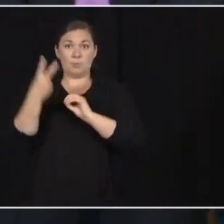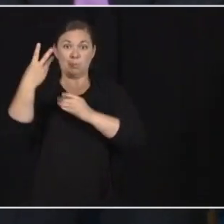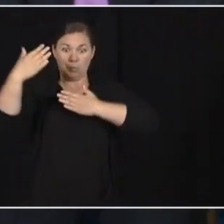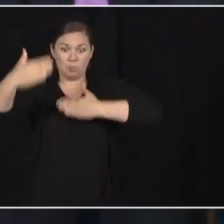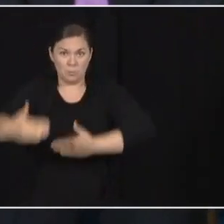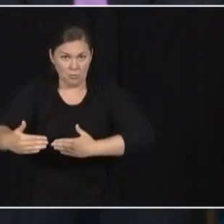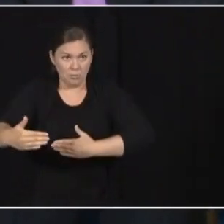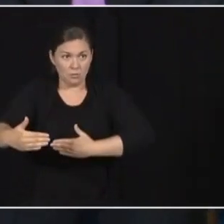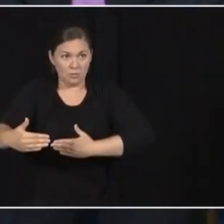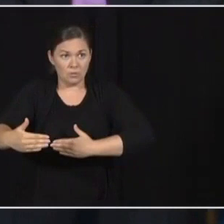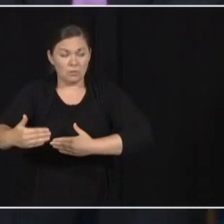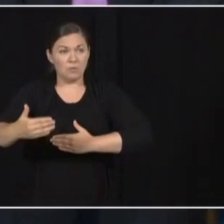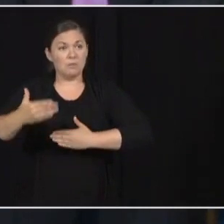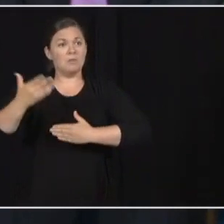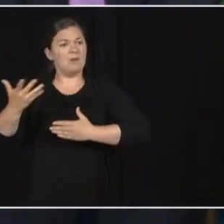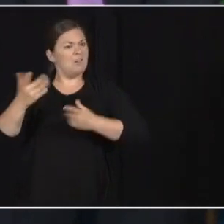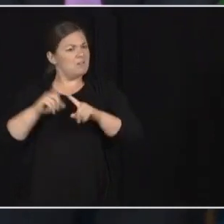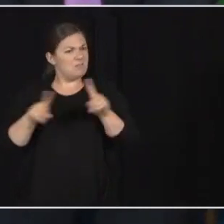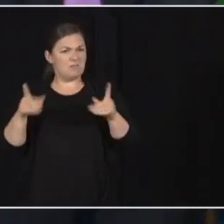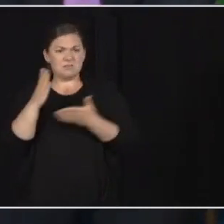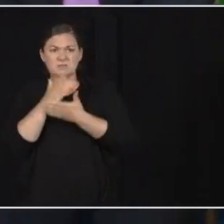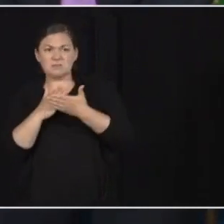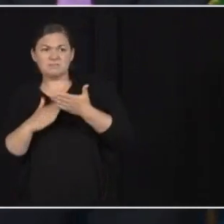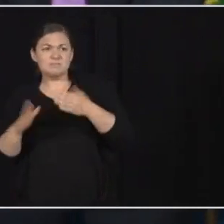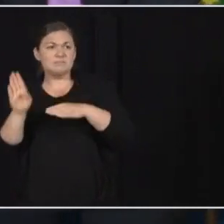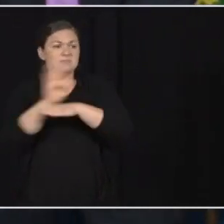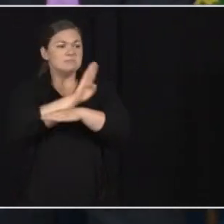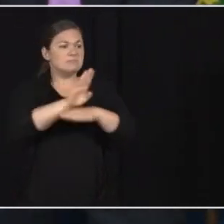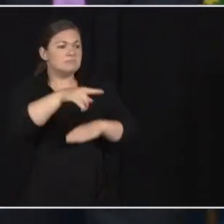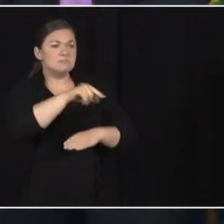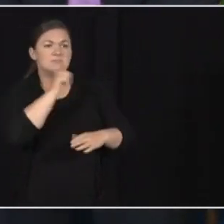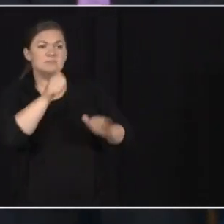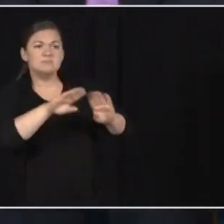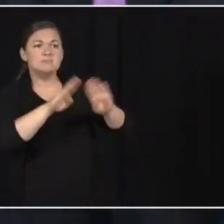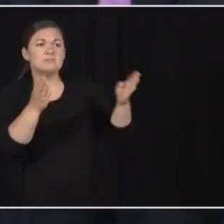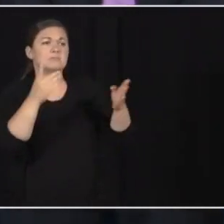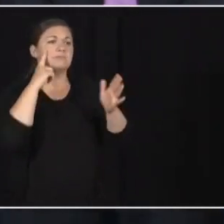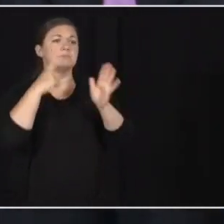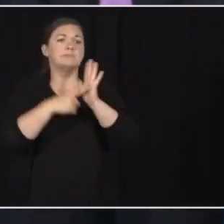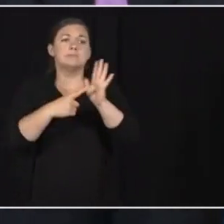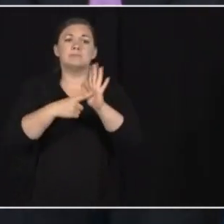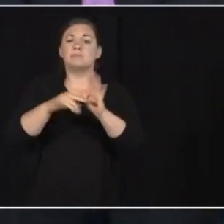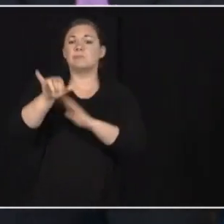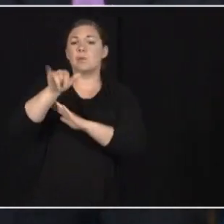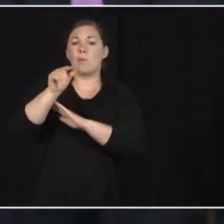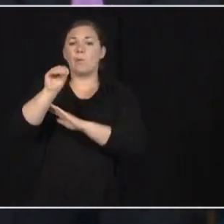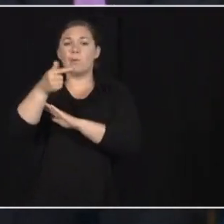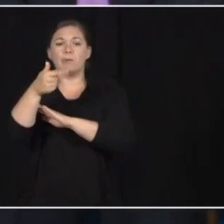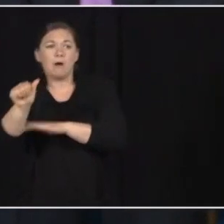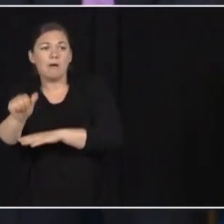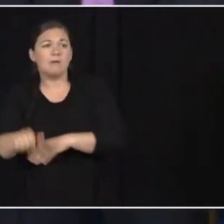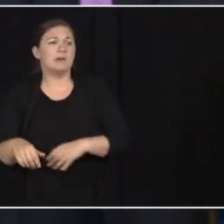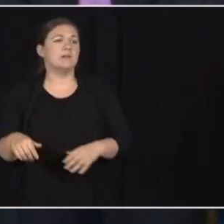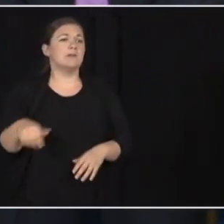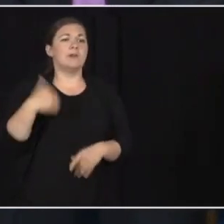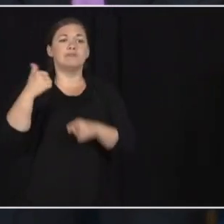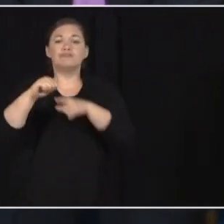It has been three weeks since parts of the province entered the stage II but there are many sectors that are still on the sidelines.